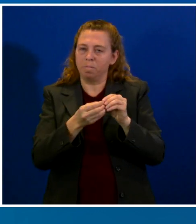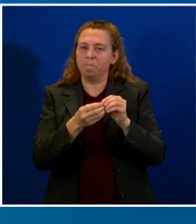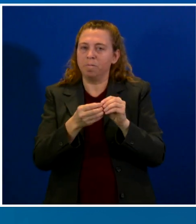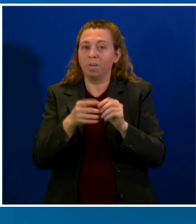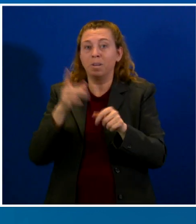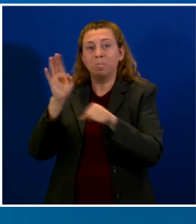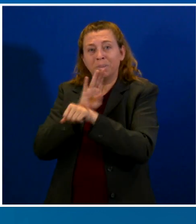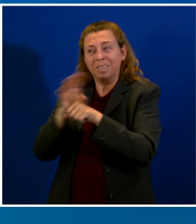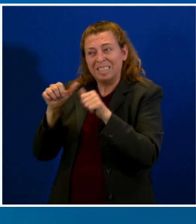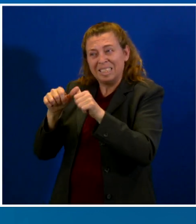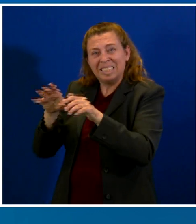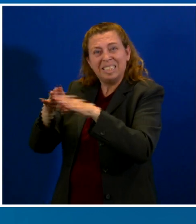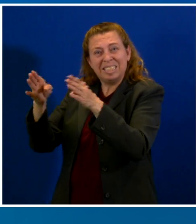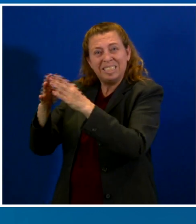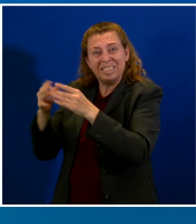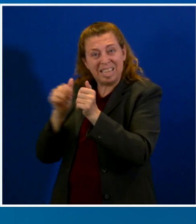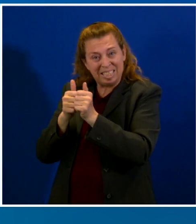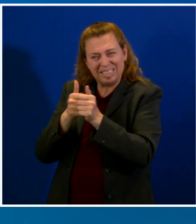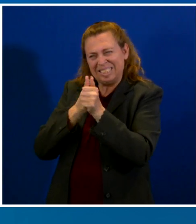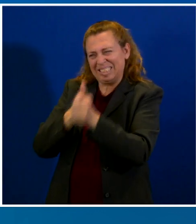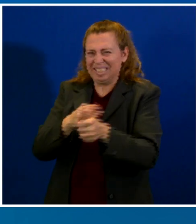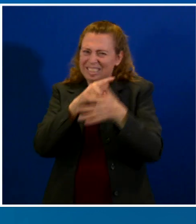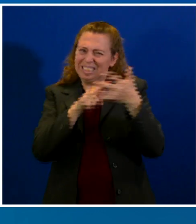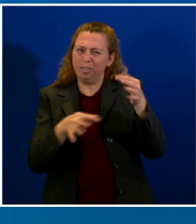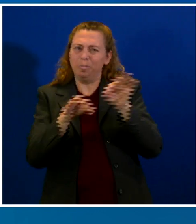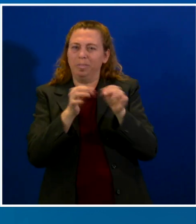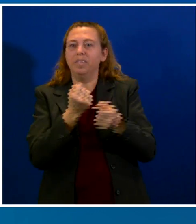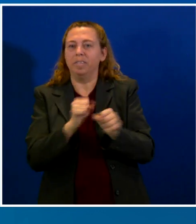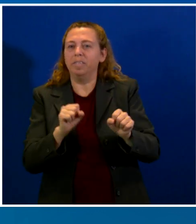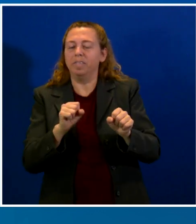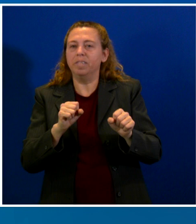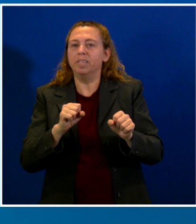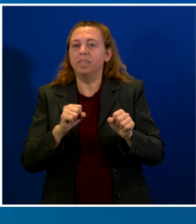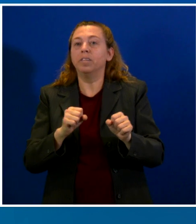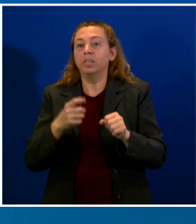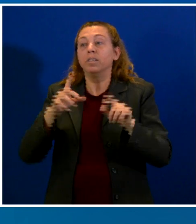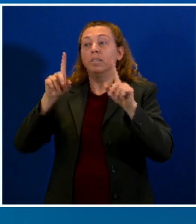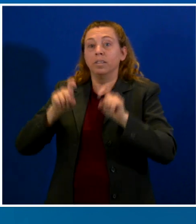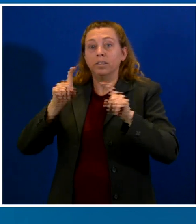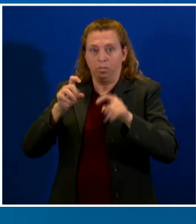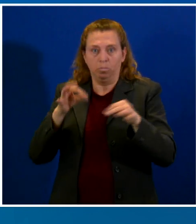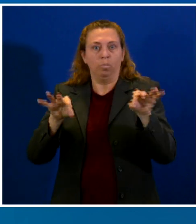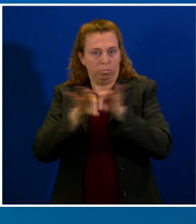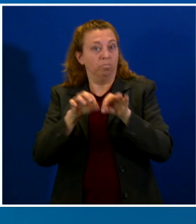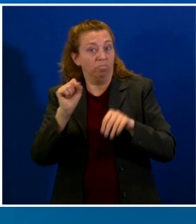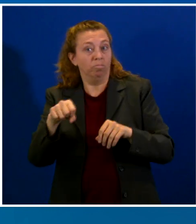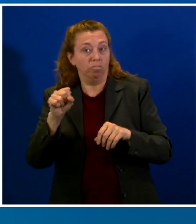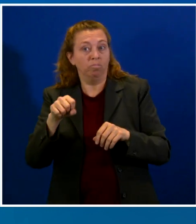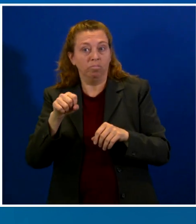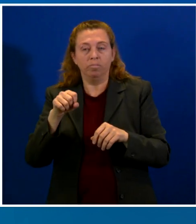And of course, testing remains an important strategy for preventing the spread of COVID-19.